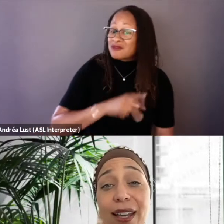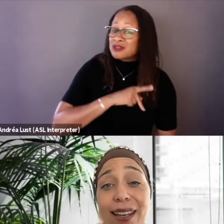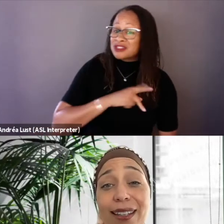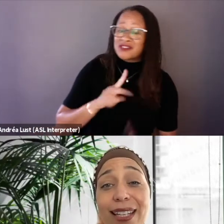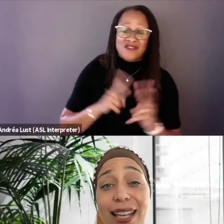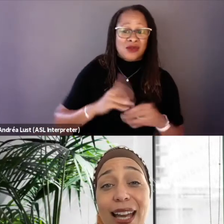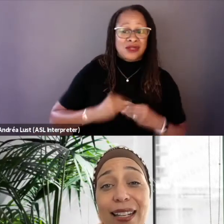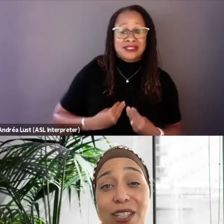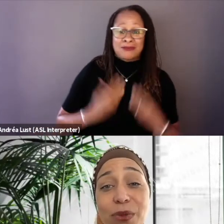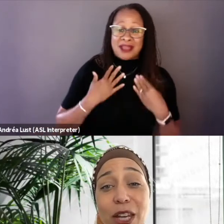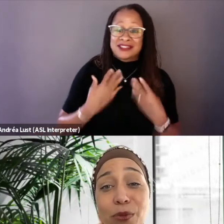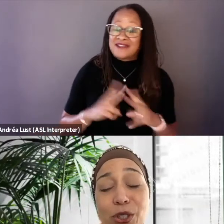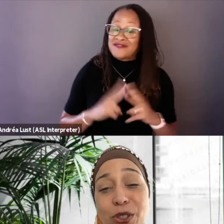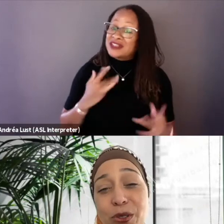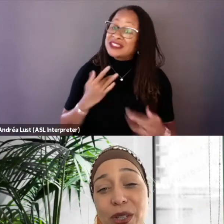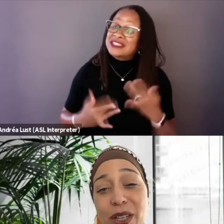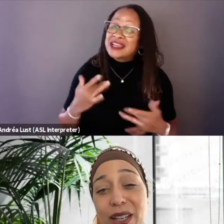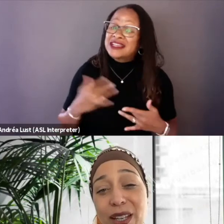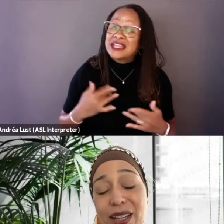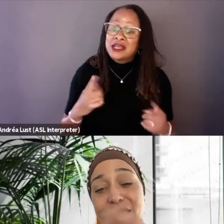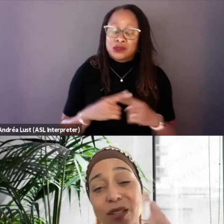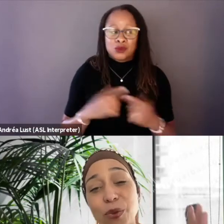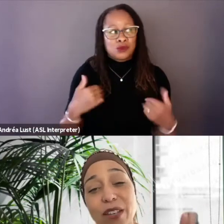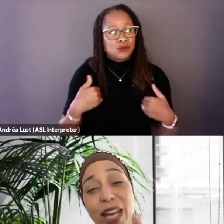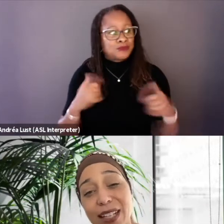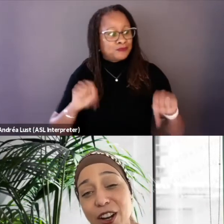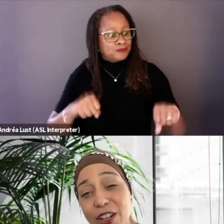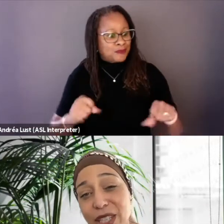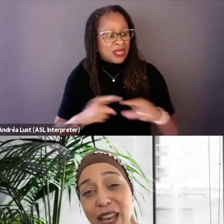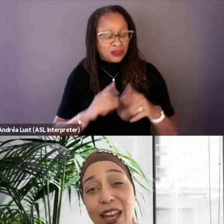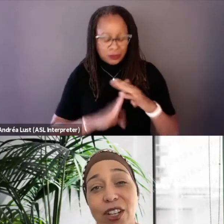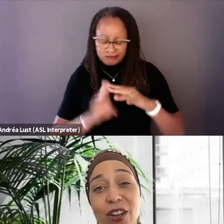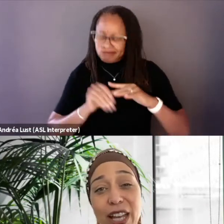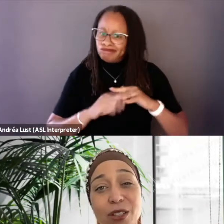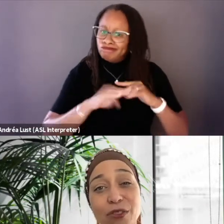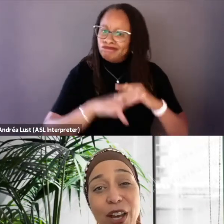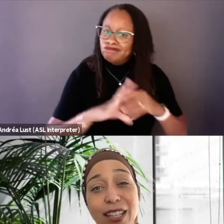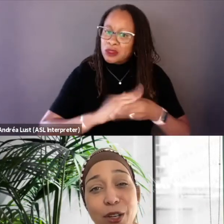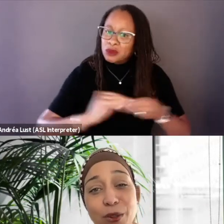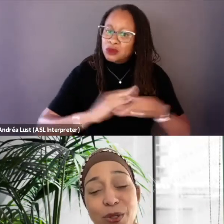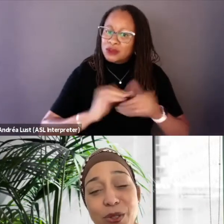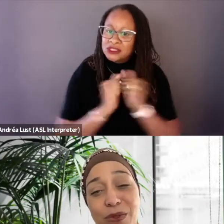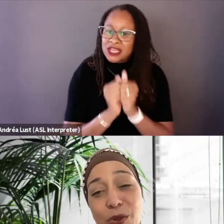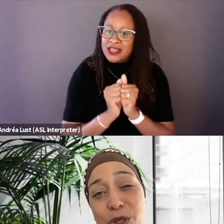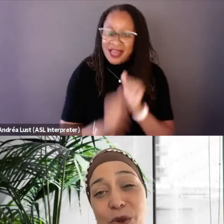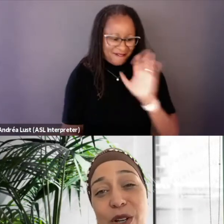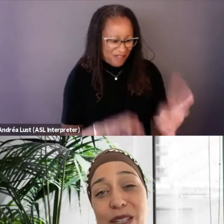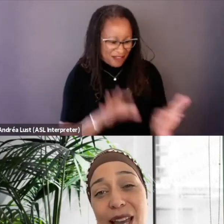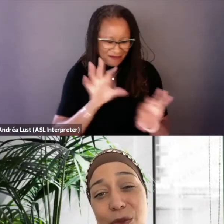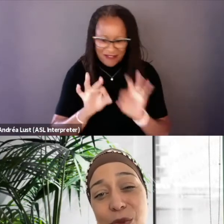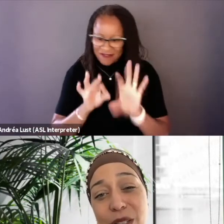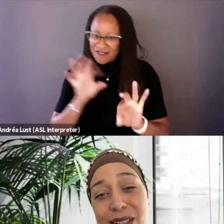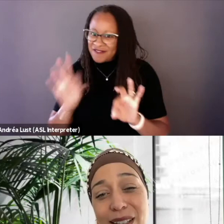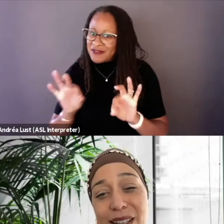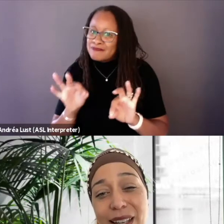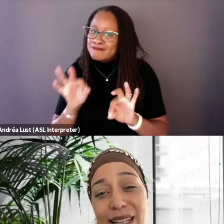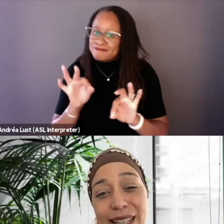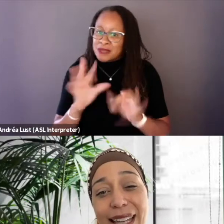and exciting to be able to weave that narrative together and to find those stories that would enlighten.